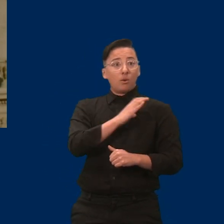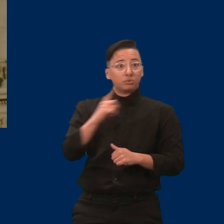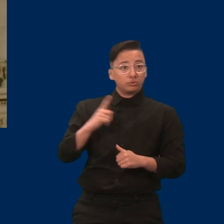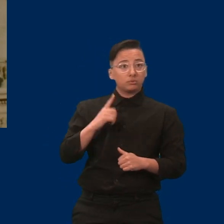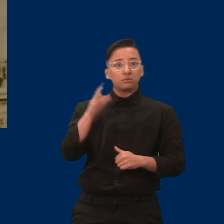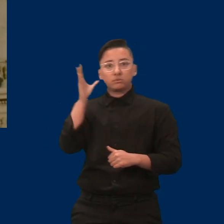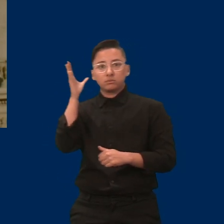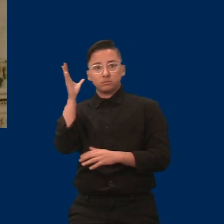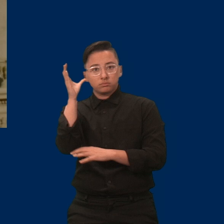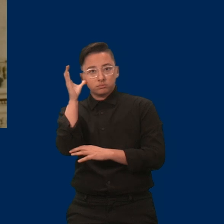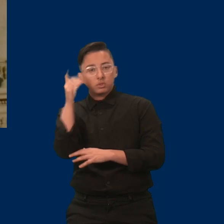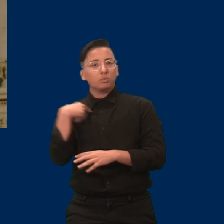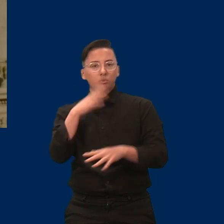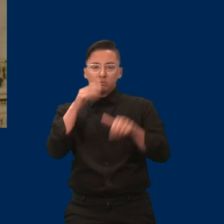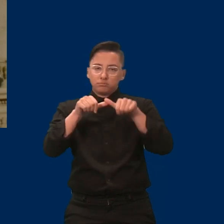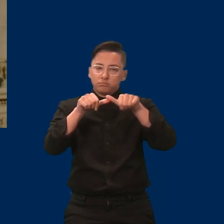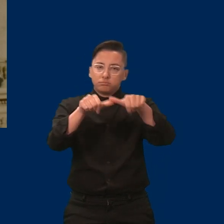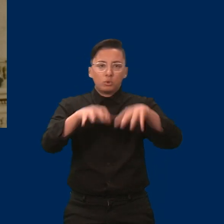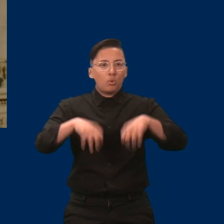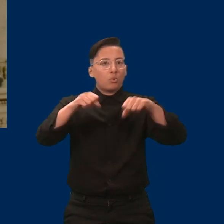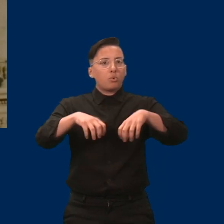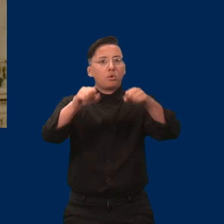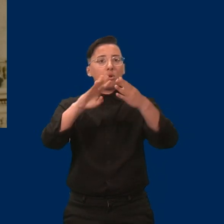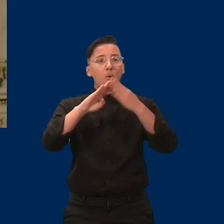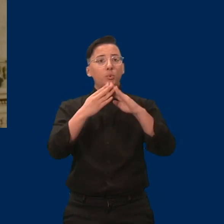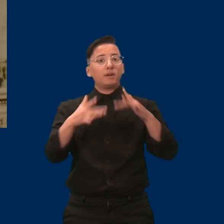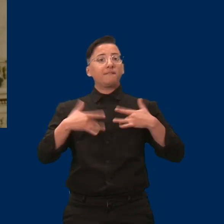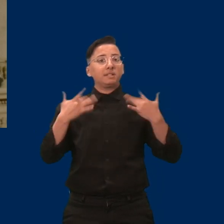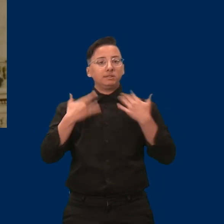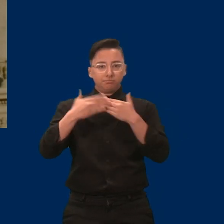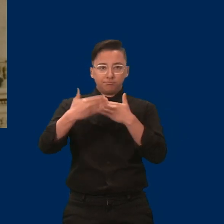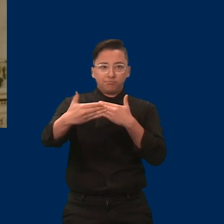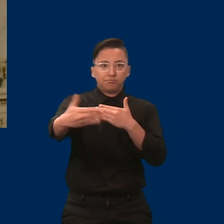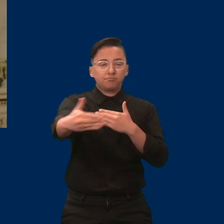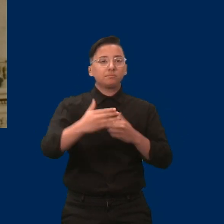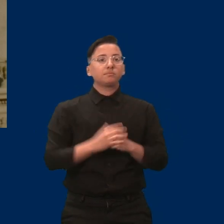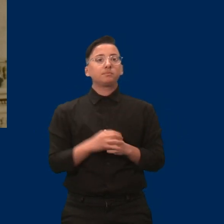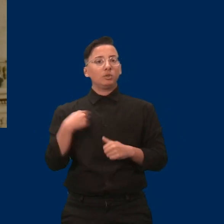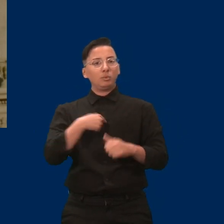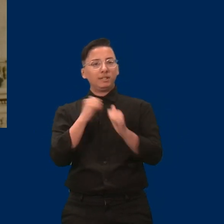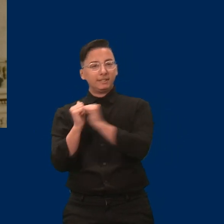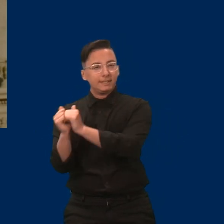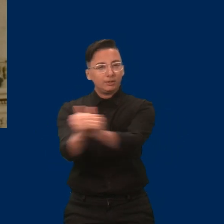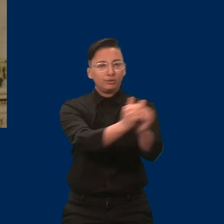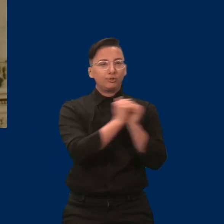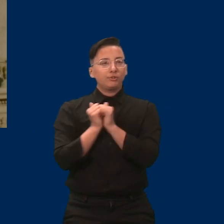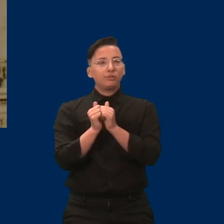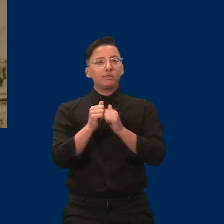We collectively are the disability community. We need and want to hear from you.